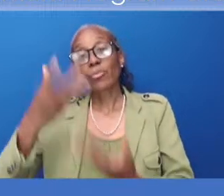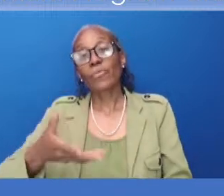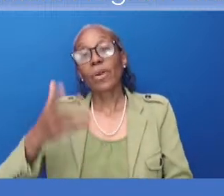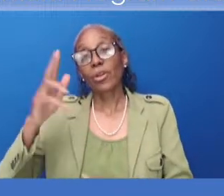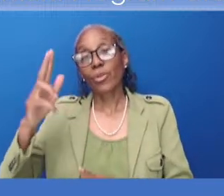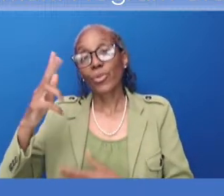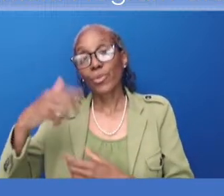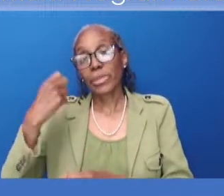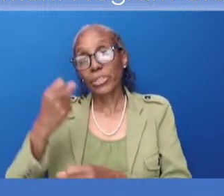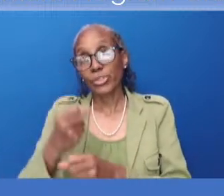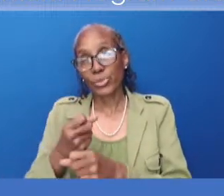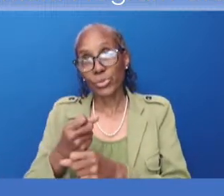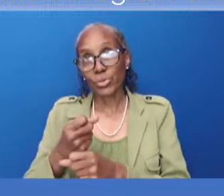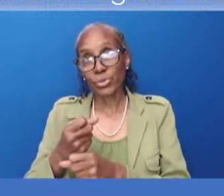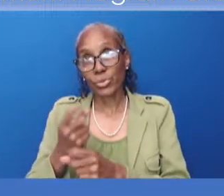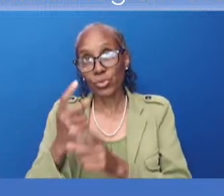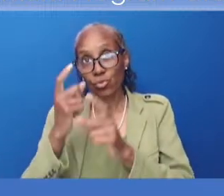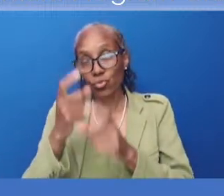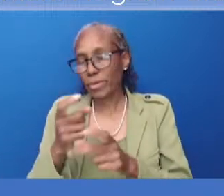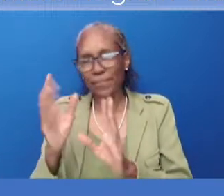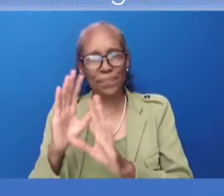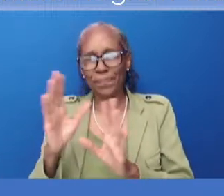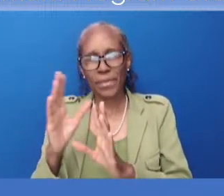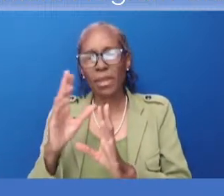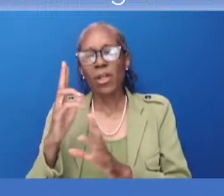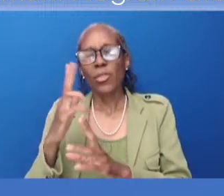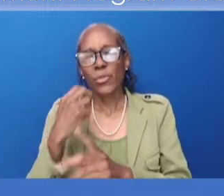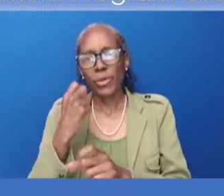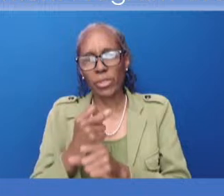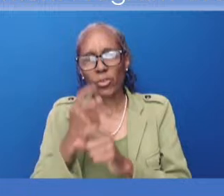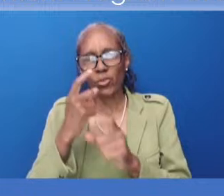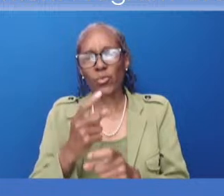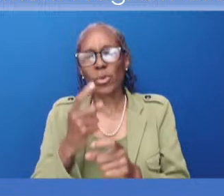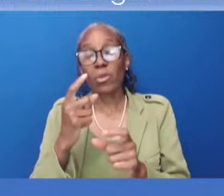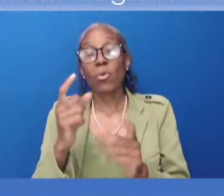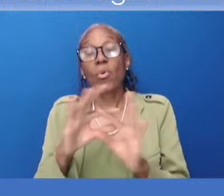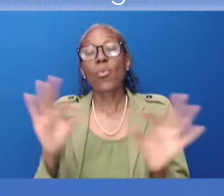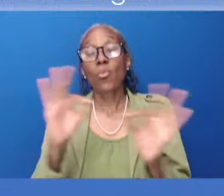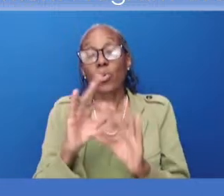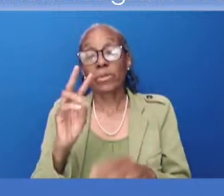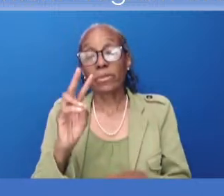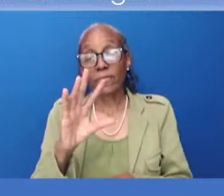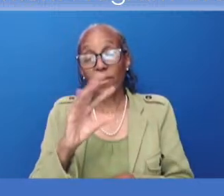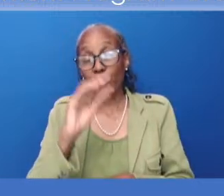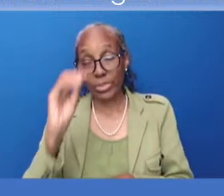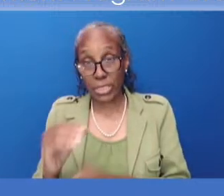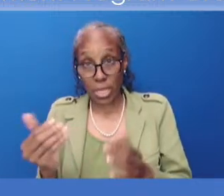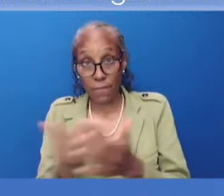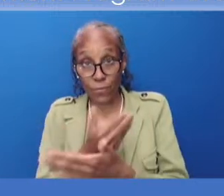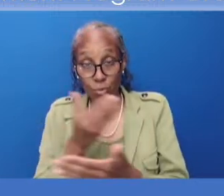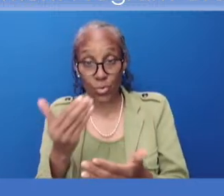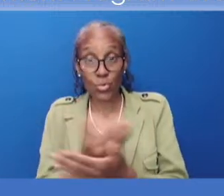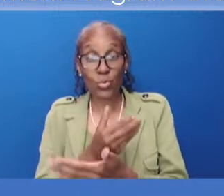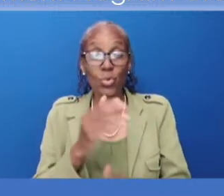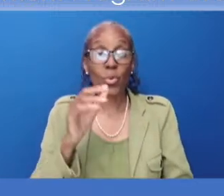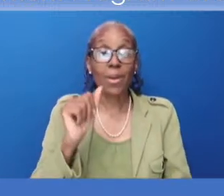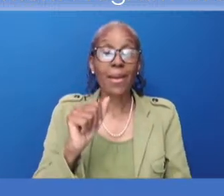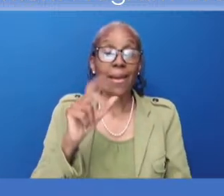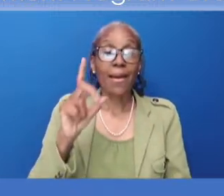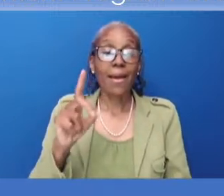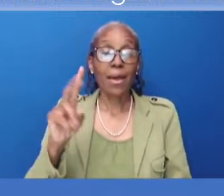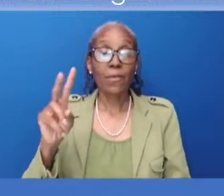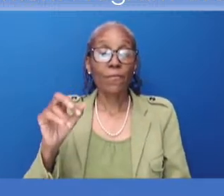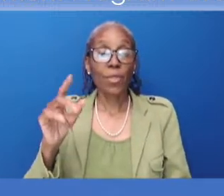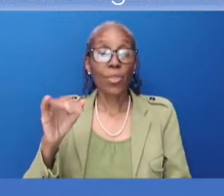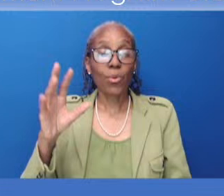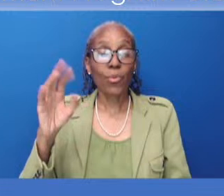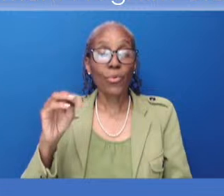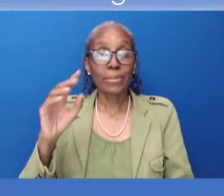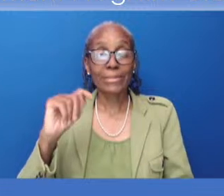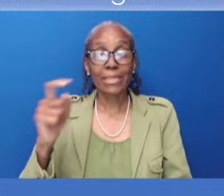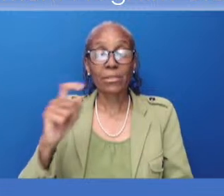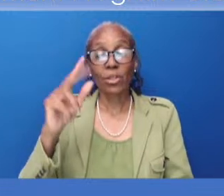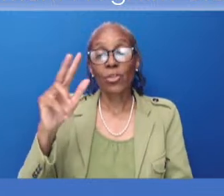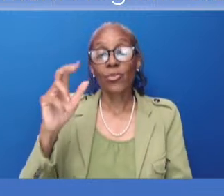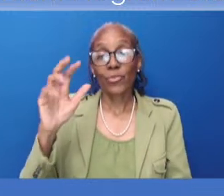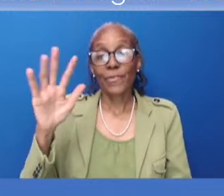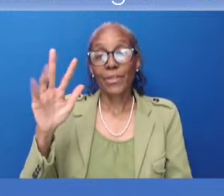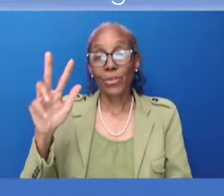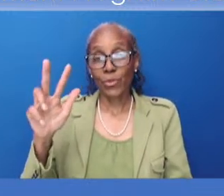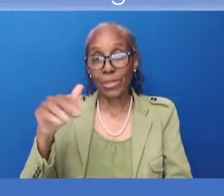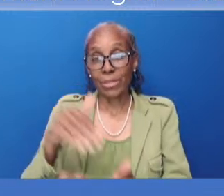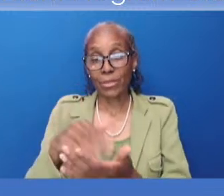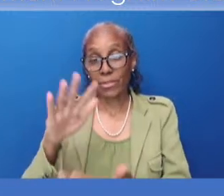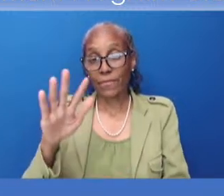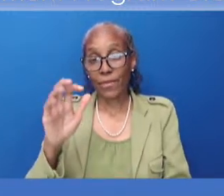THE COUNTY HAS OFFERED THREE